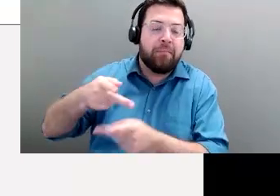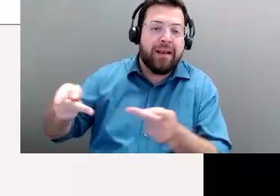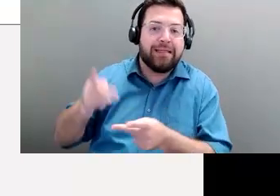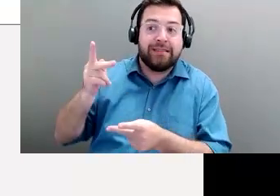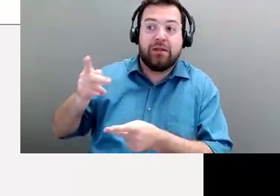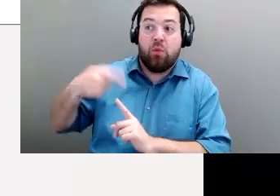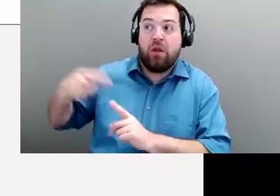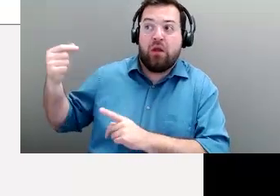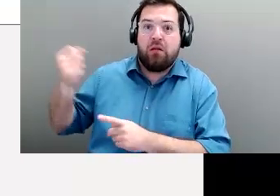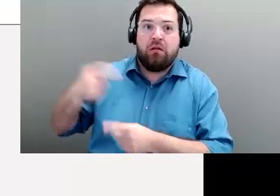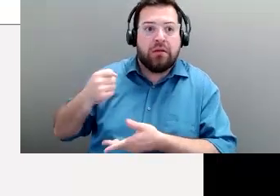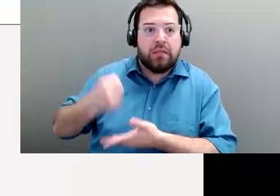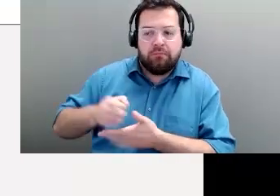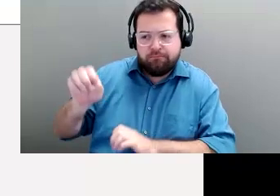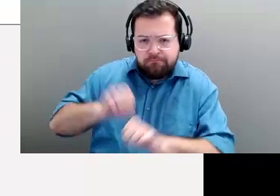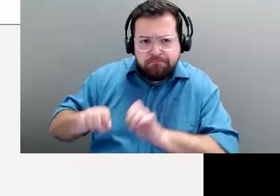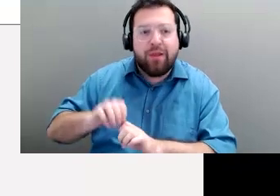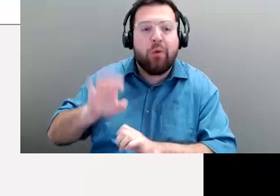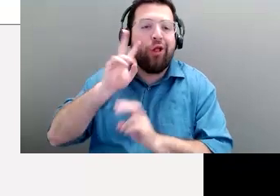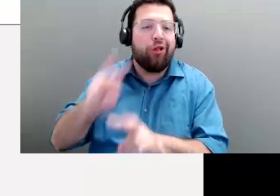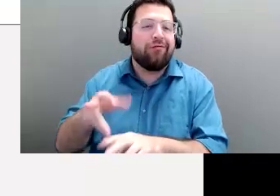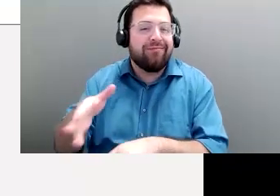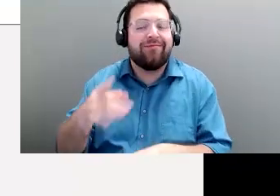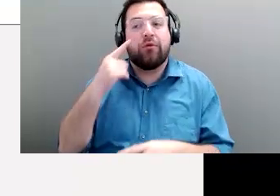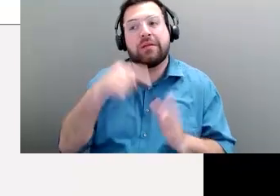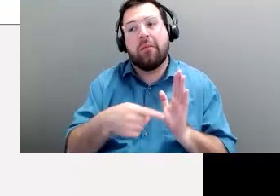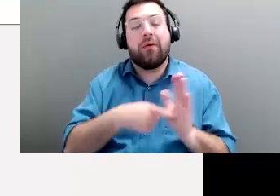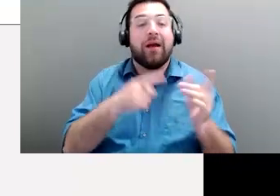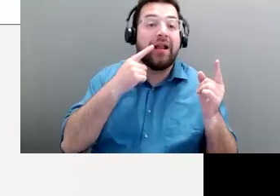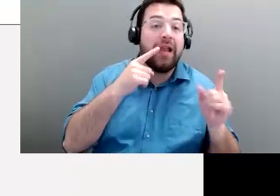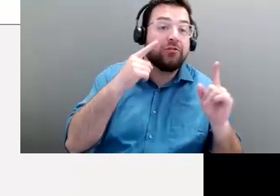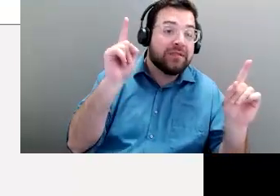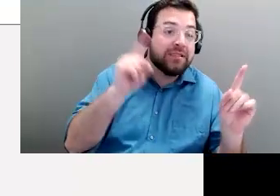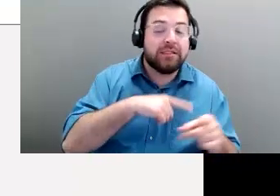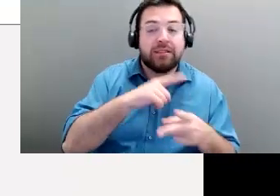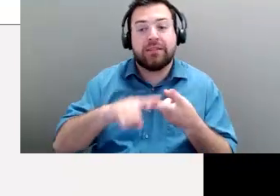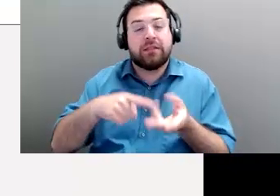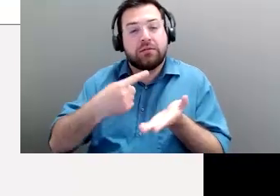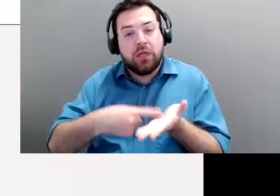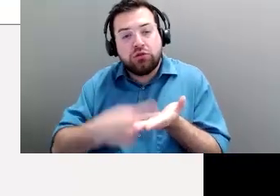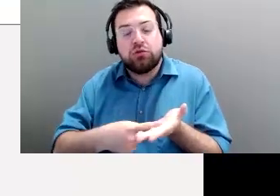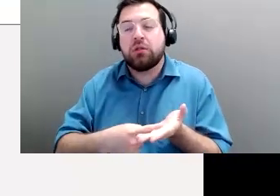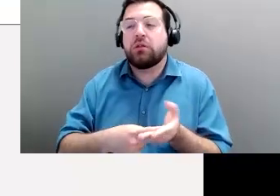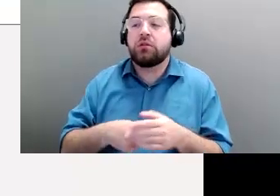So, for example, our announcements and discussions and as mentioned before, many of us are already using these.